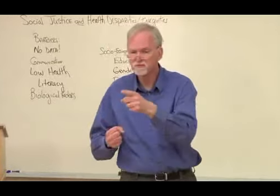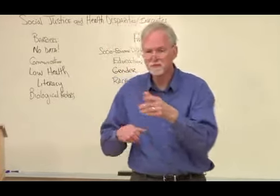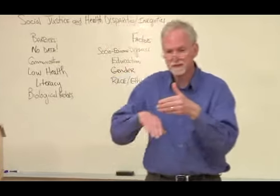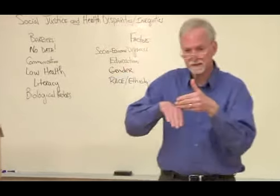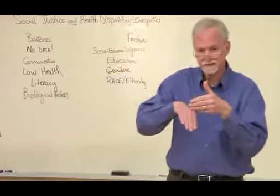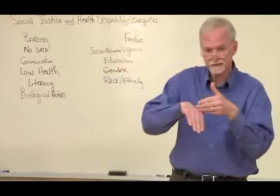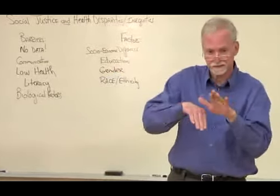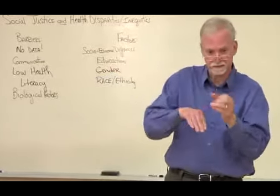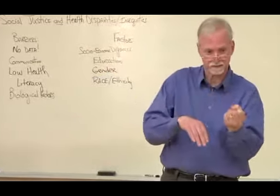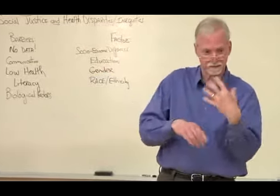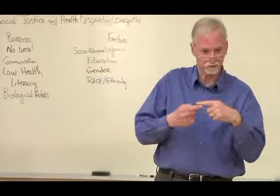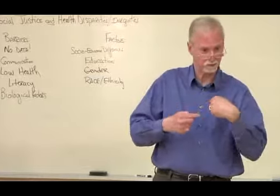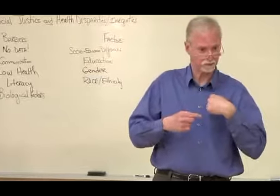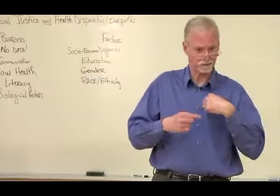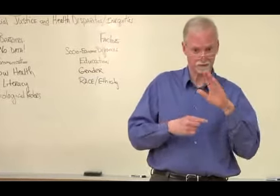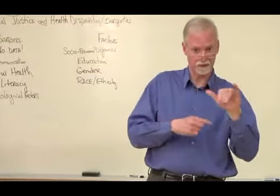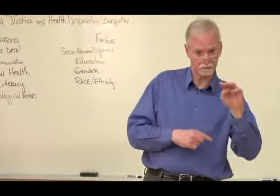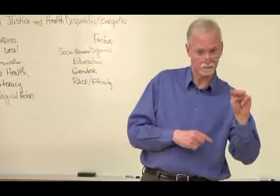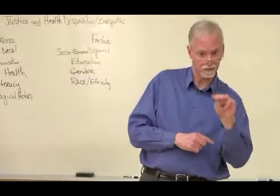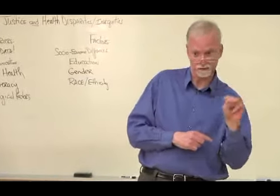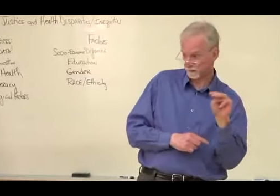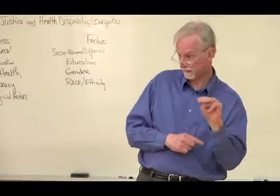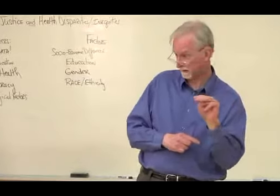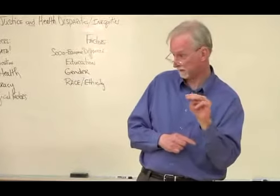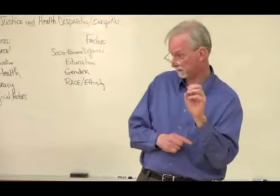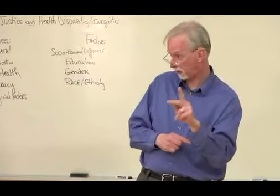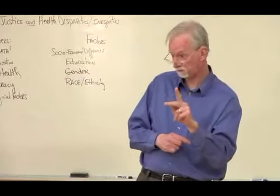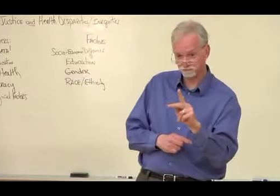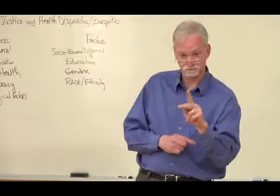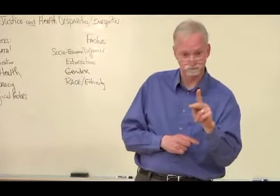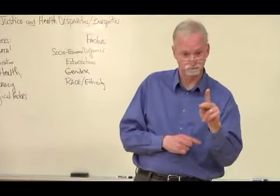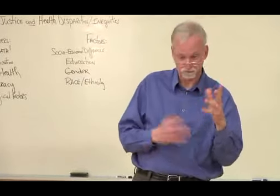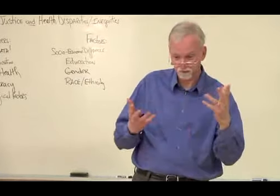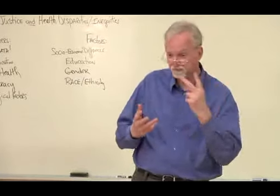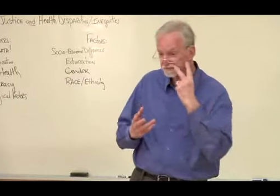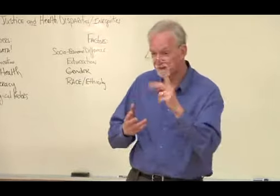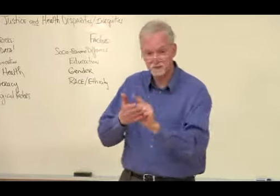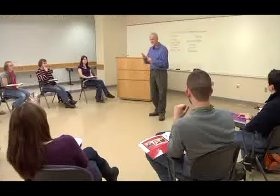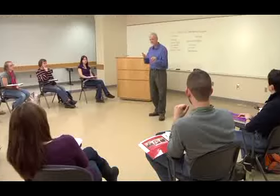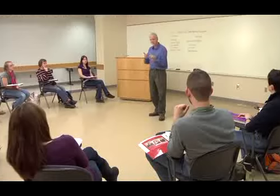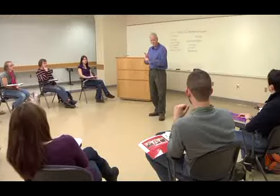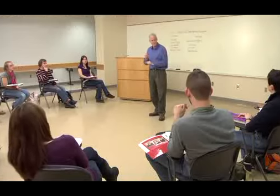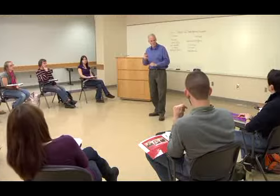Send me your papers by Monday, okay? See you next week.